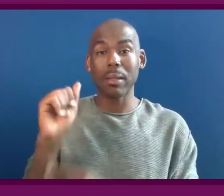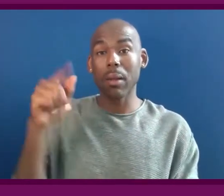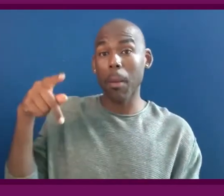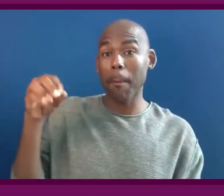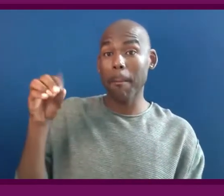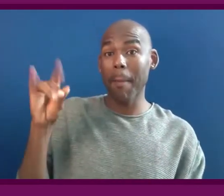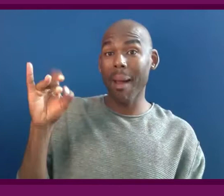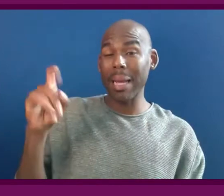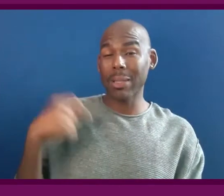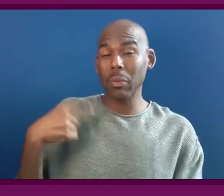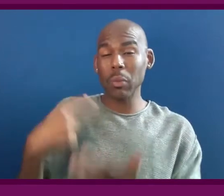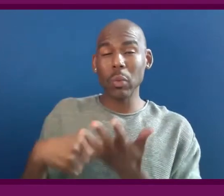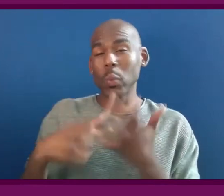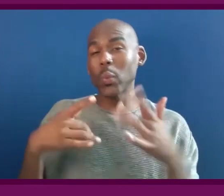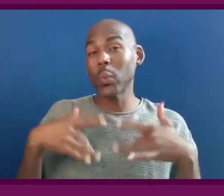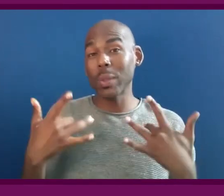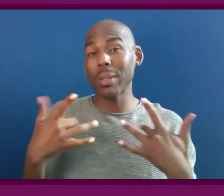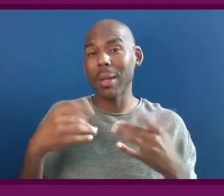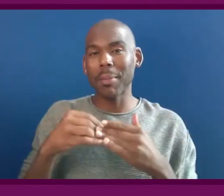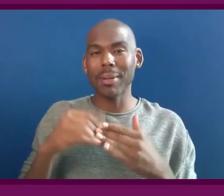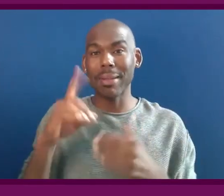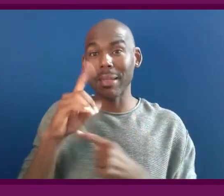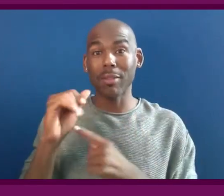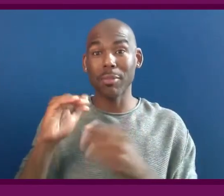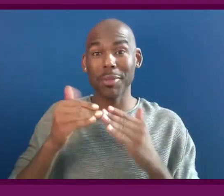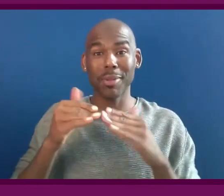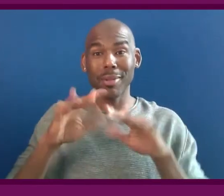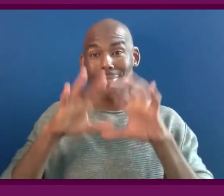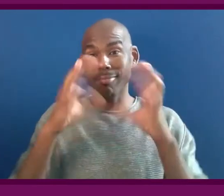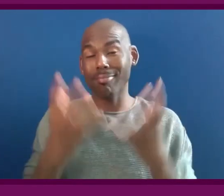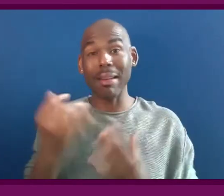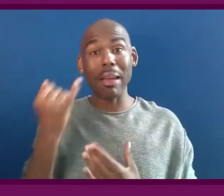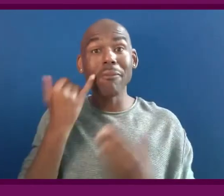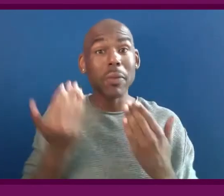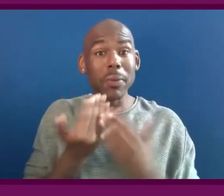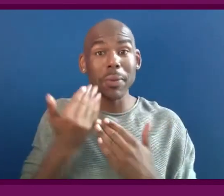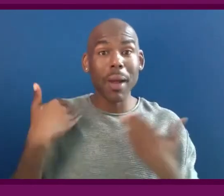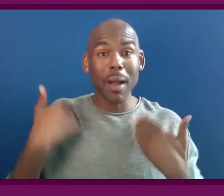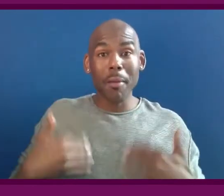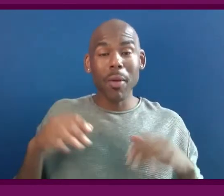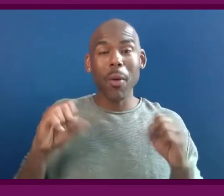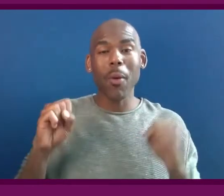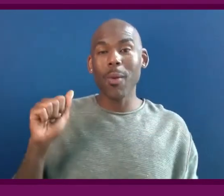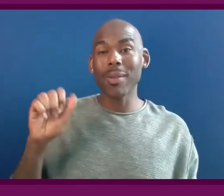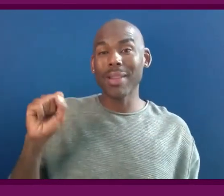discuss what's up in the disability community across the globe. If you're new here, I'm your host, Ashley Inkumsah.